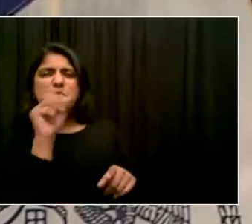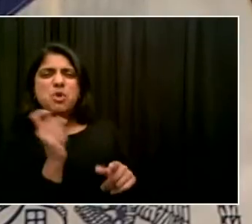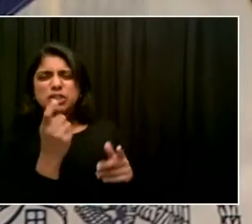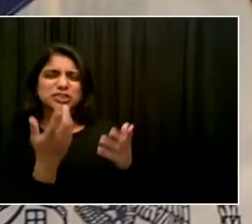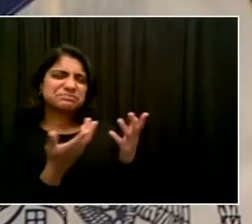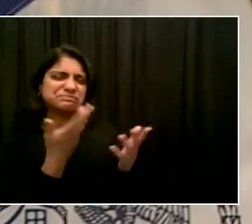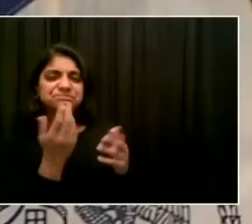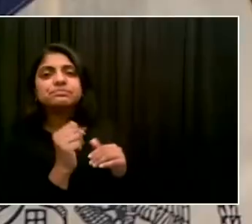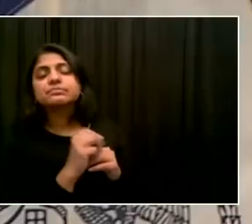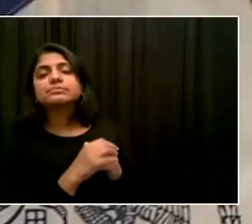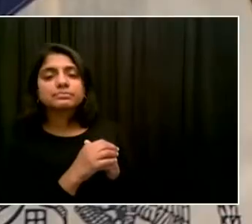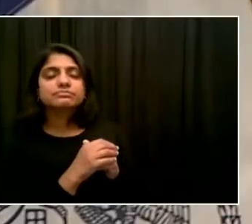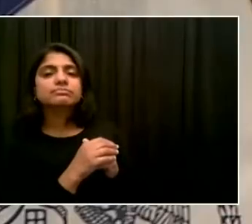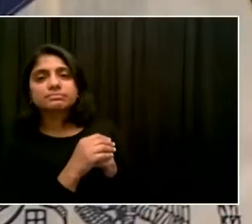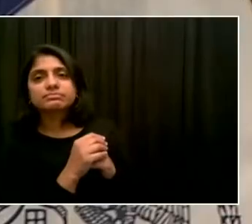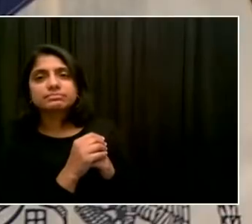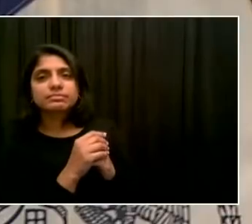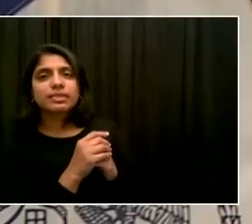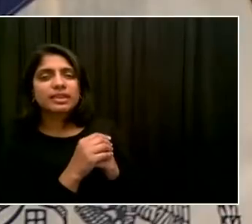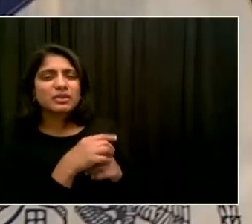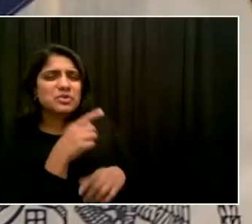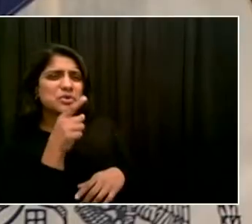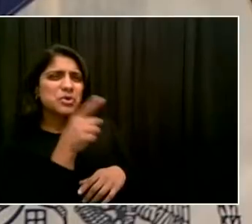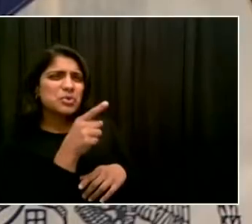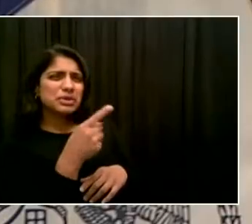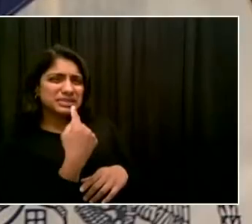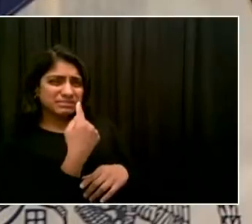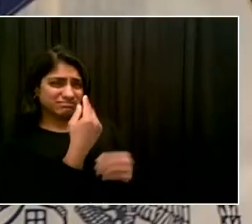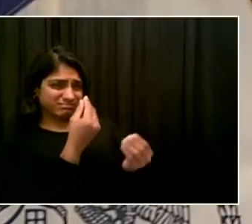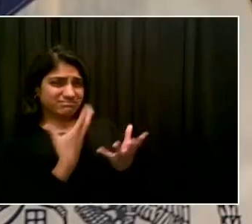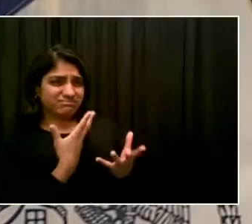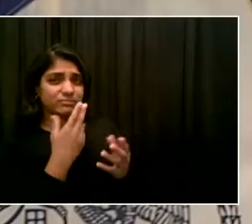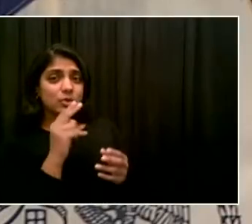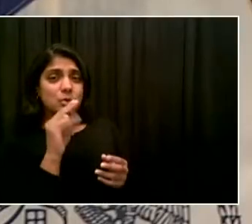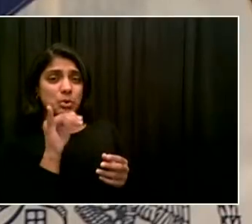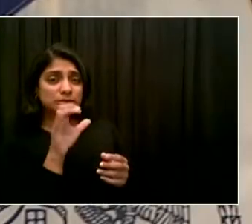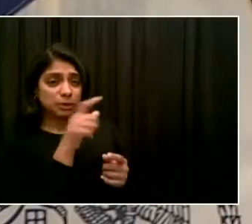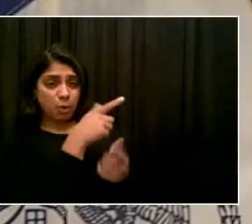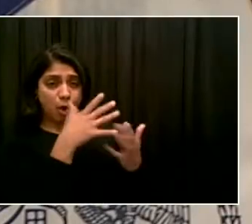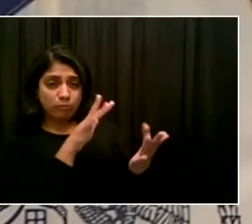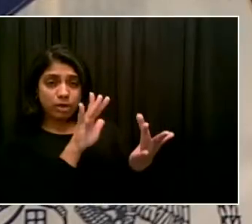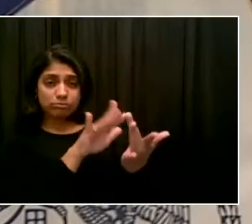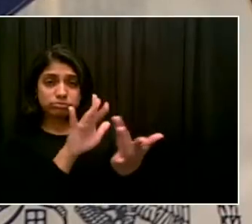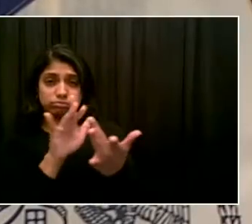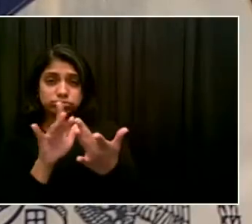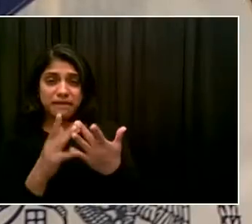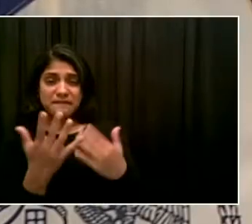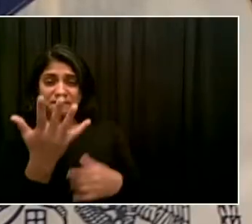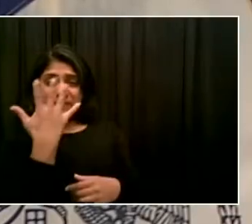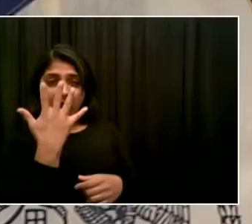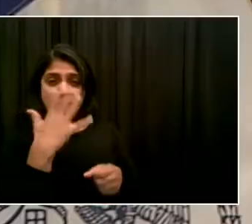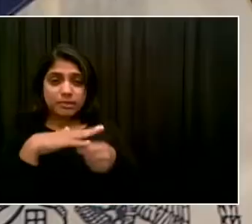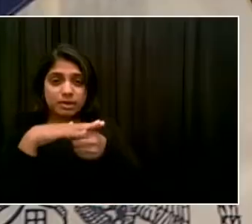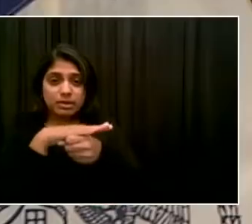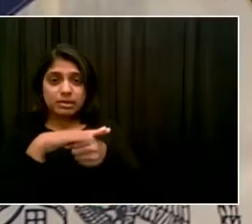RPESO NDTO SOMETHING, YOU MENTIONED THE CITY HAD CHECKED IN WITH THE FIVE CHAMBERS OF